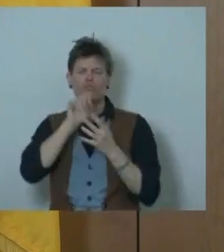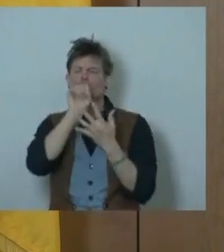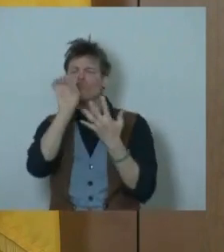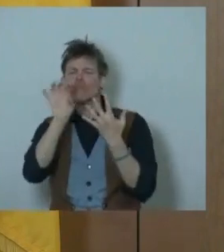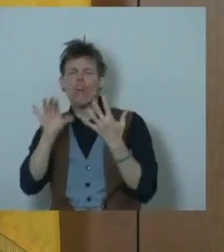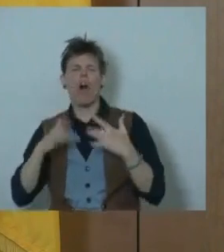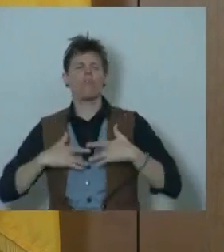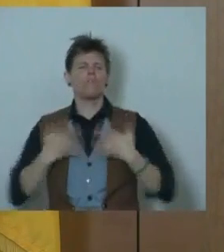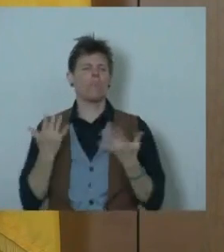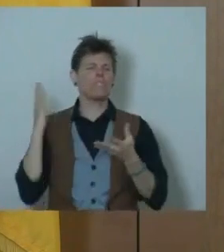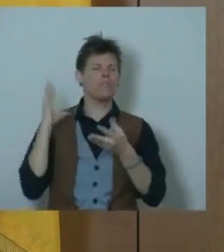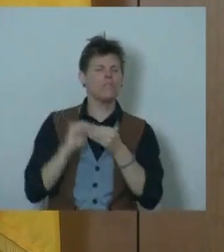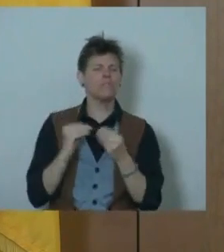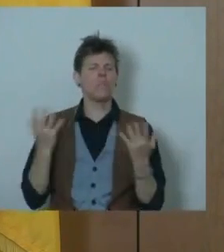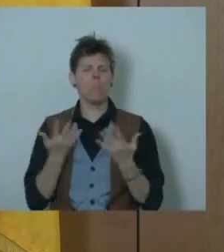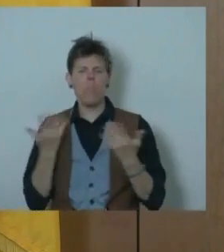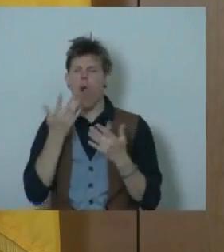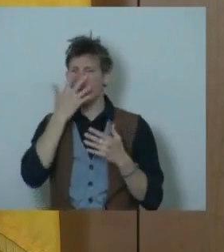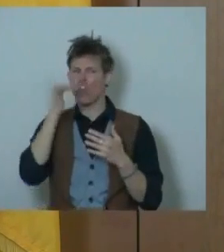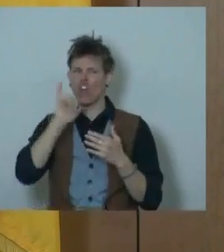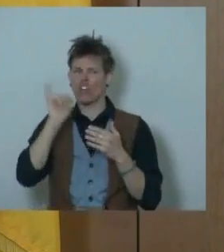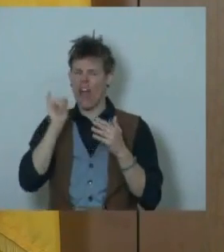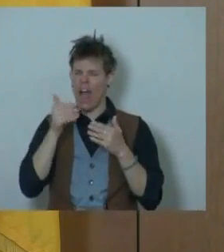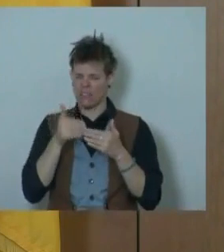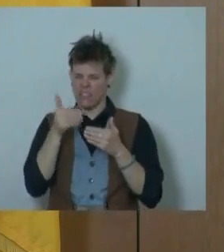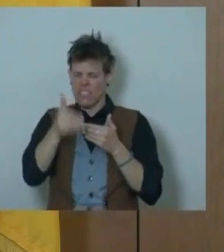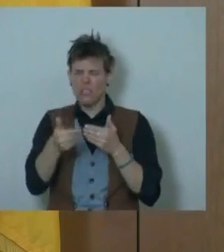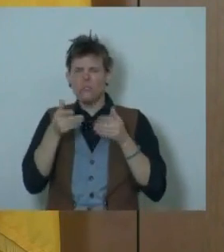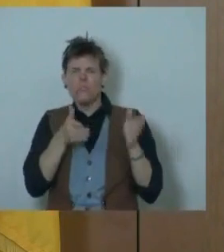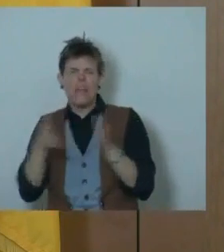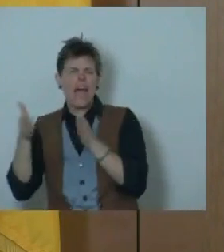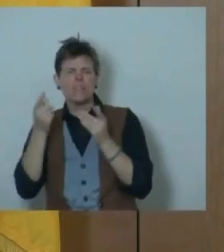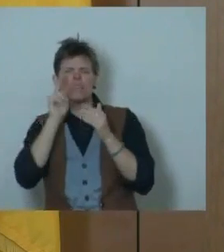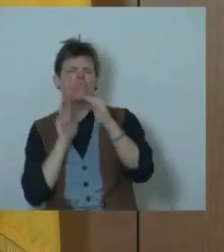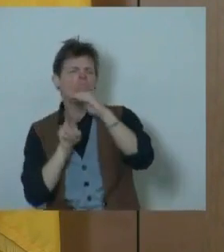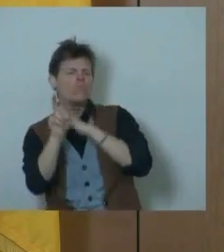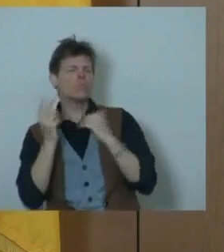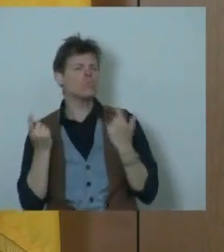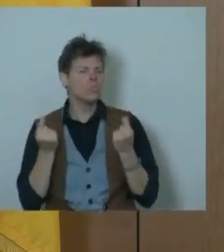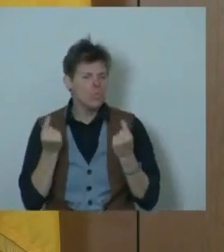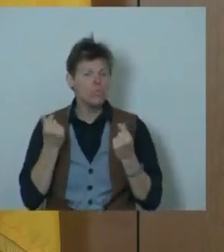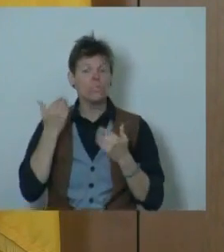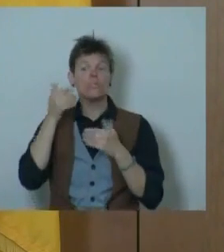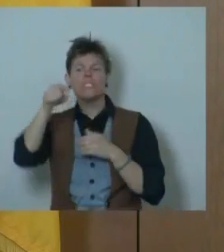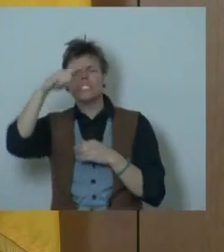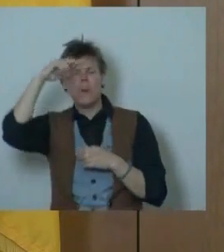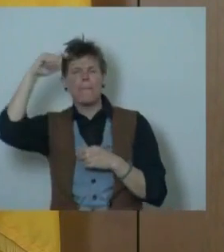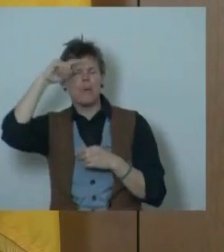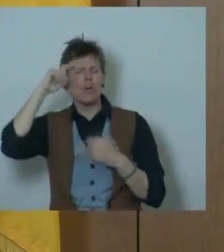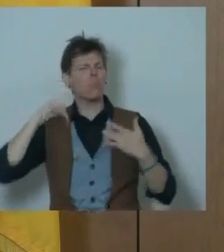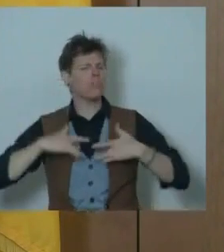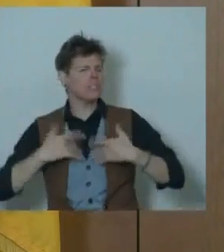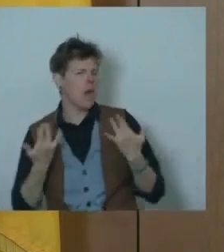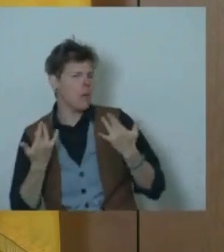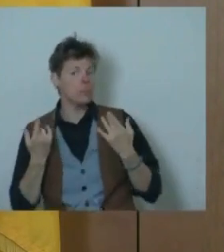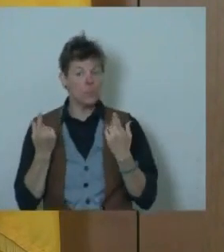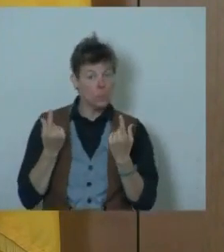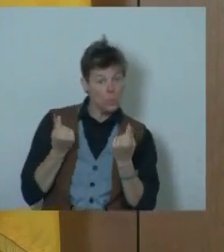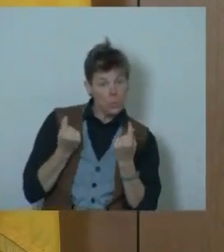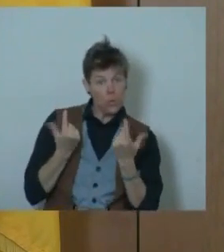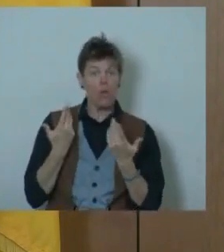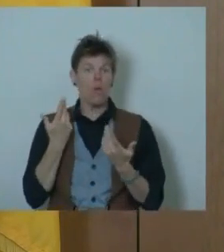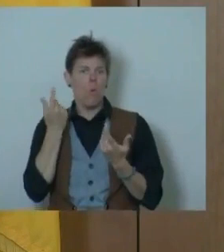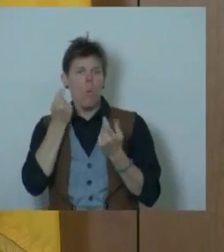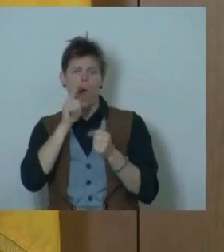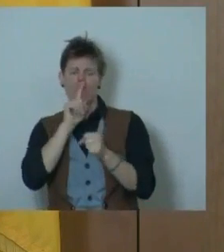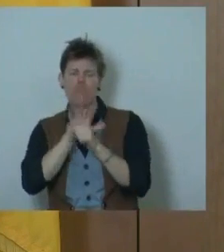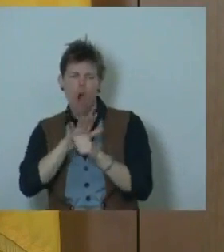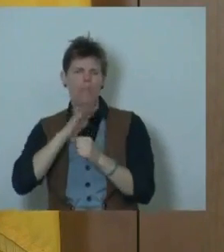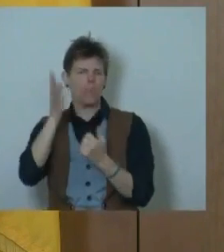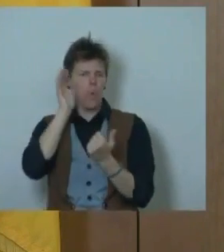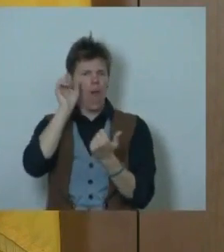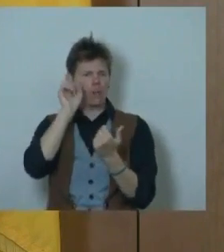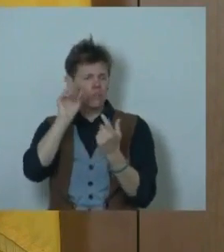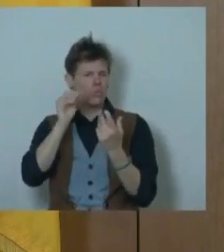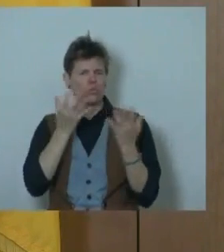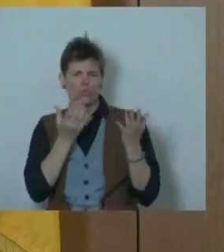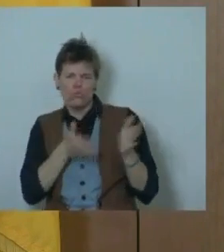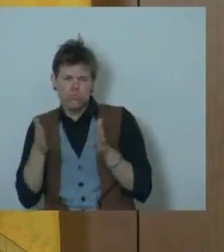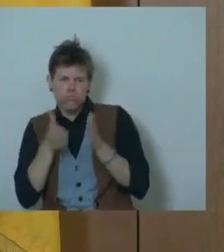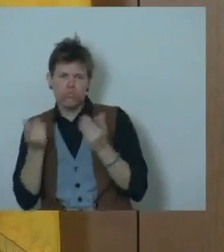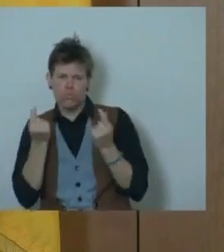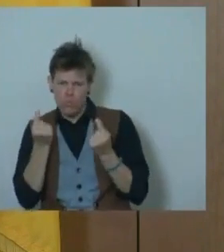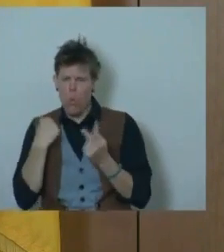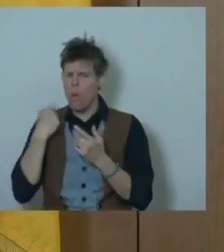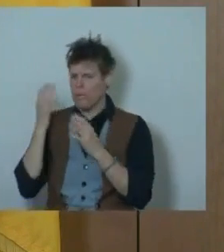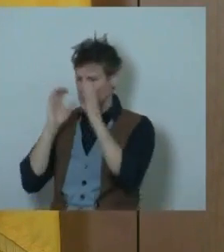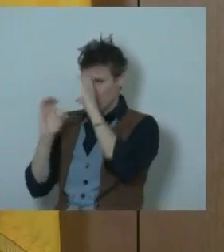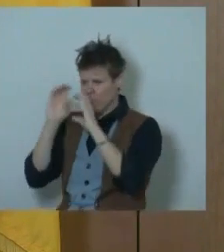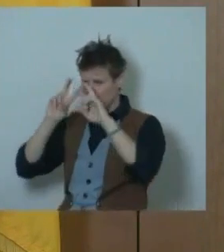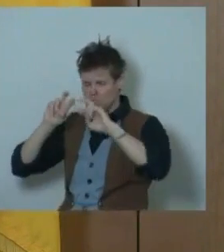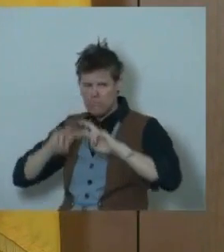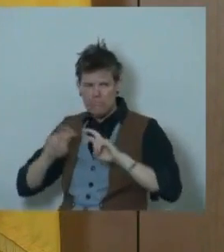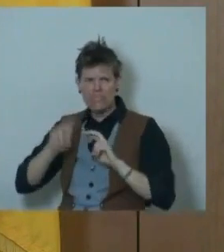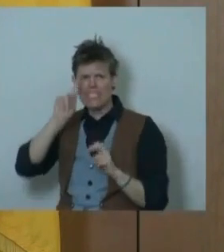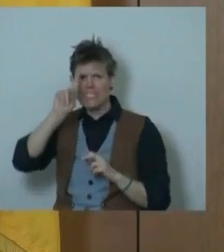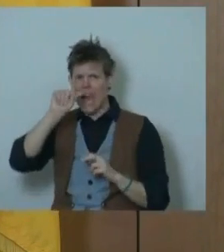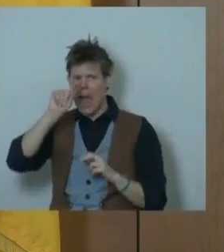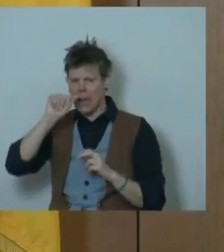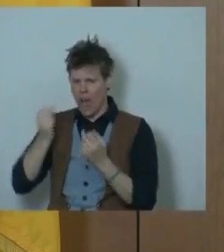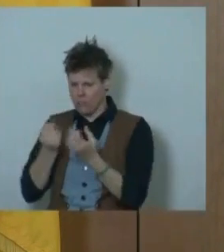WE WANT TO MAKE SURE WE ARE TALKING ABOUT OUR NEXT PHASE OF PLANS AND TALKING ABOUT WHERE WE HAD THE SUMMER AND TO GIVE PEOPLE A SENSE ABOUT THAT.